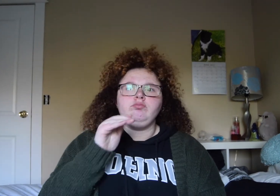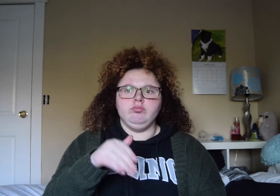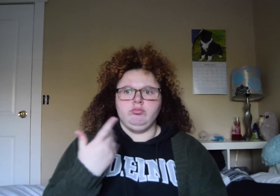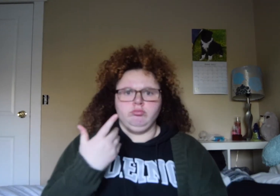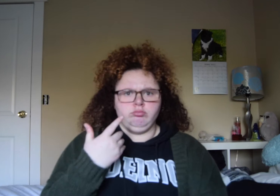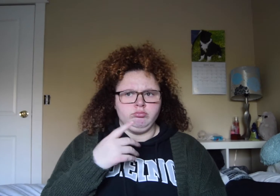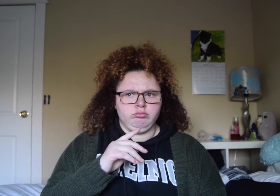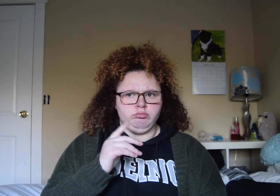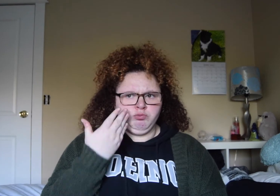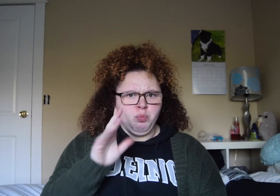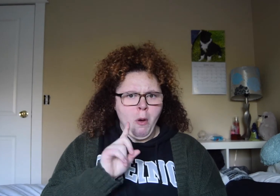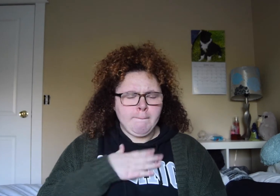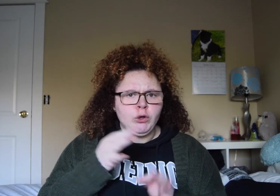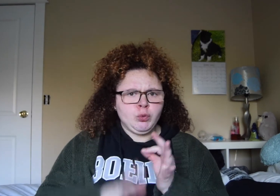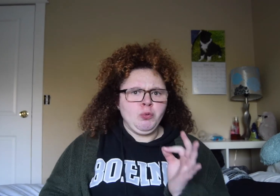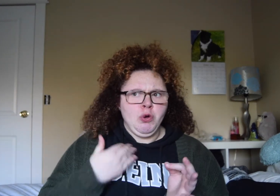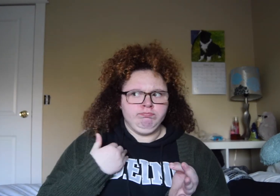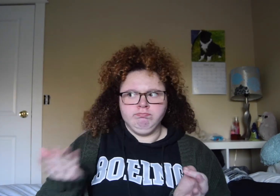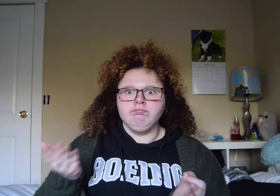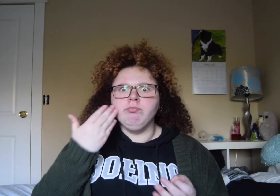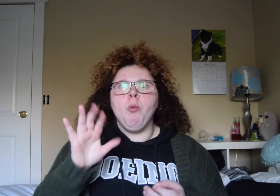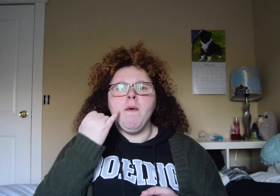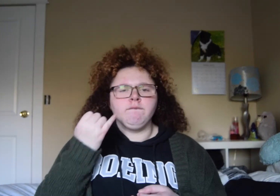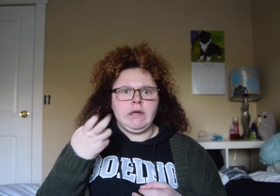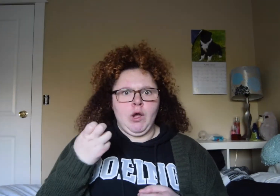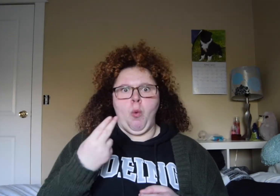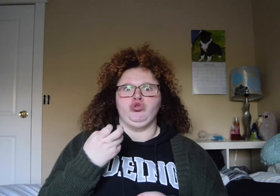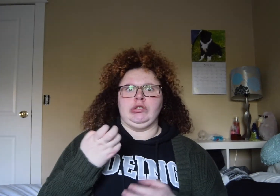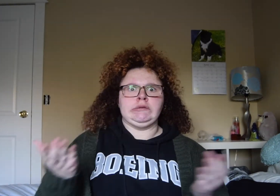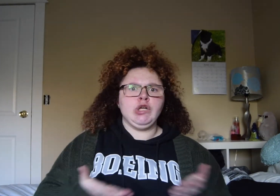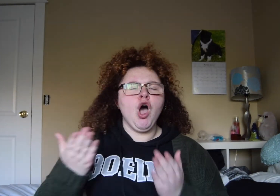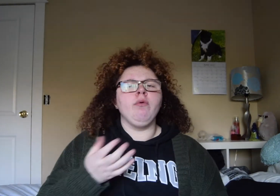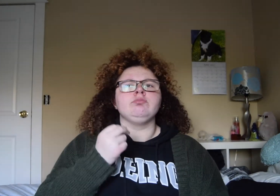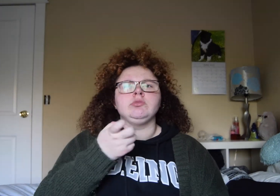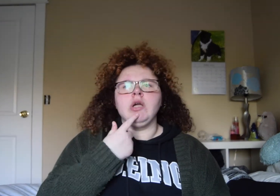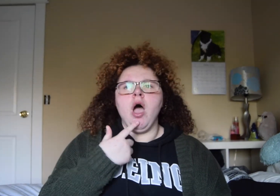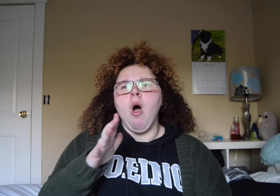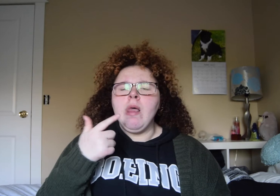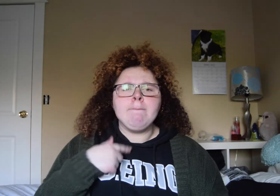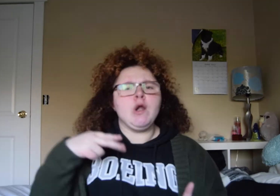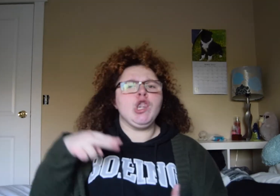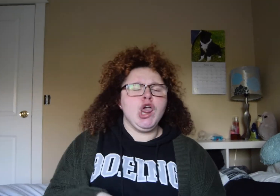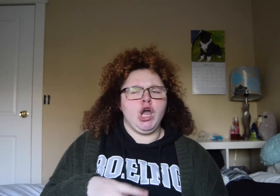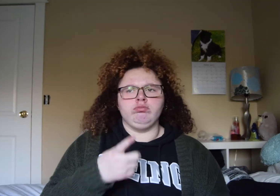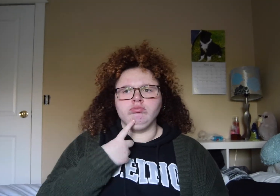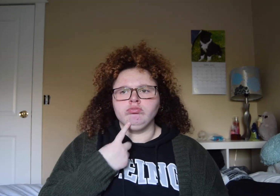I asked her if my interpreter has arrived yet since I didn't know if he/she was here yet She told me that she would check for me